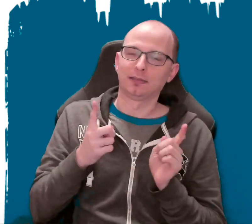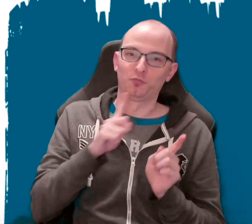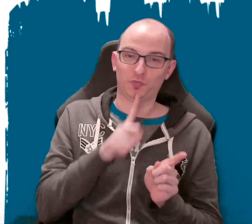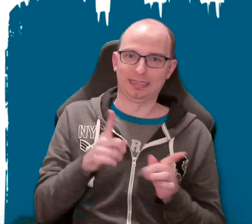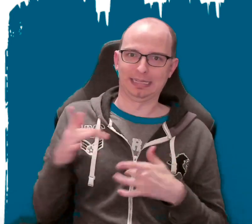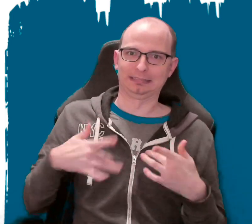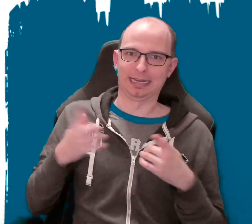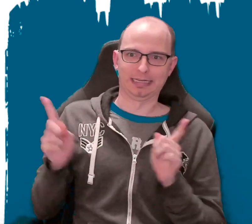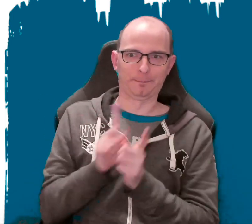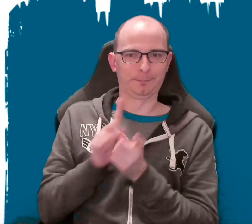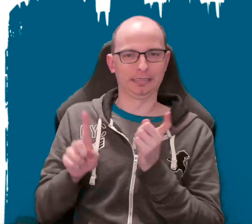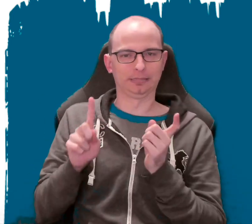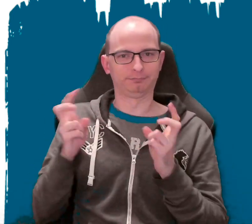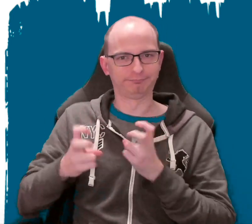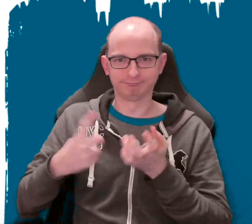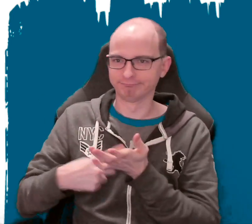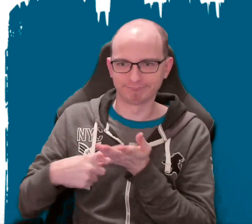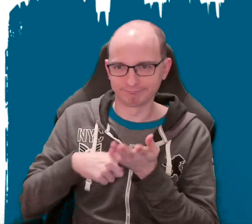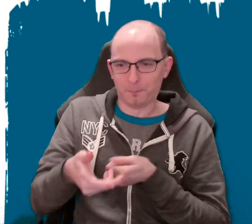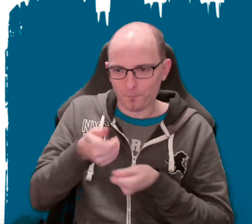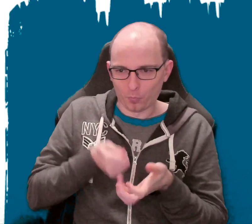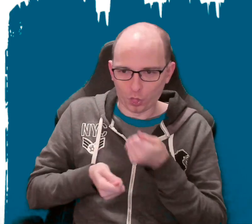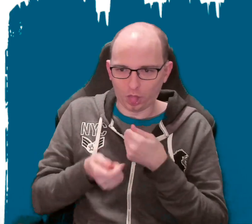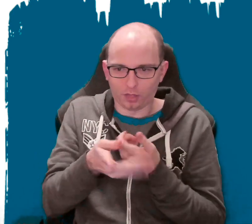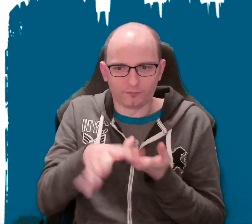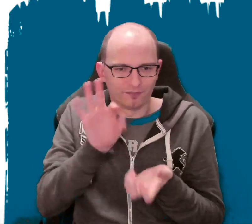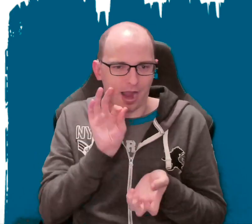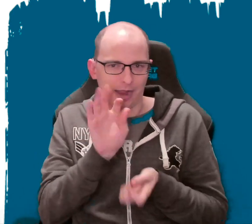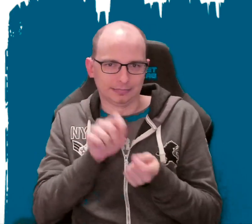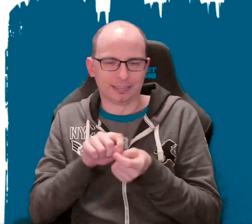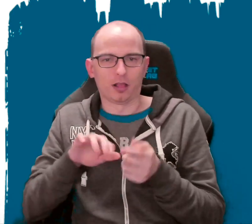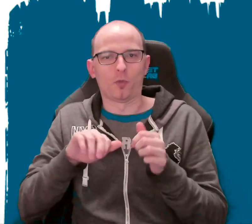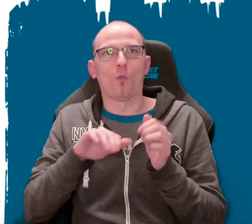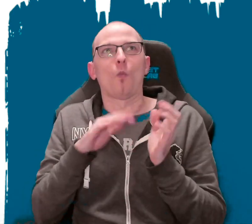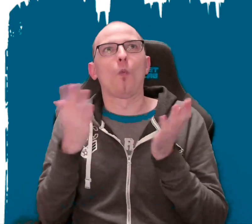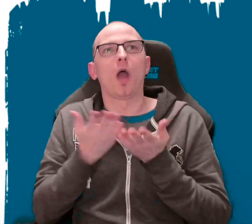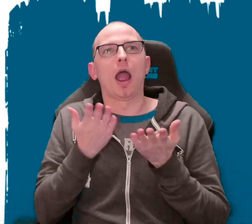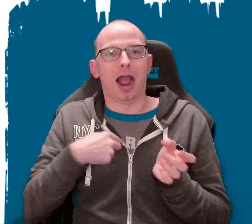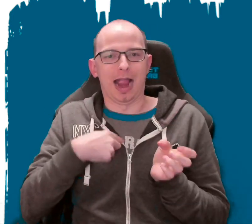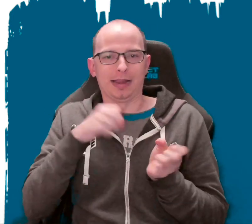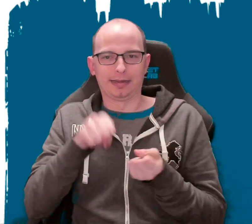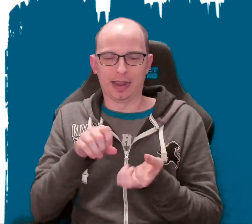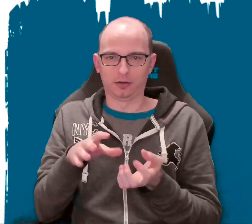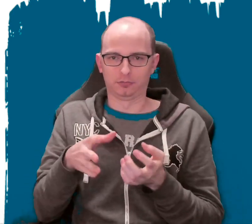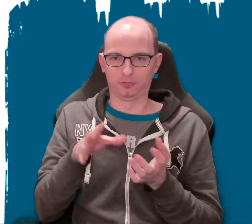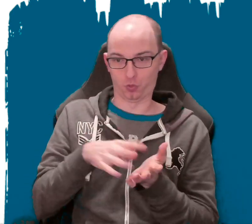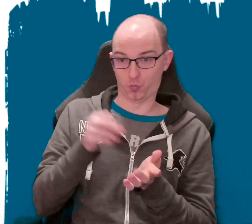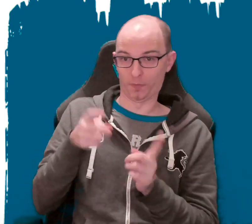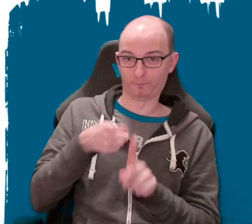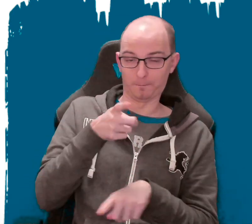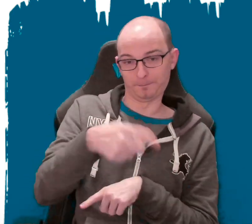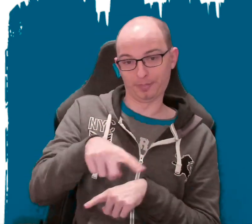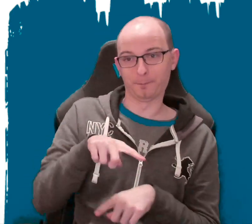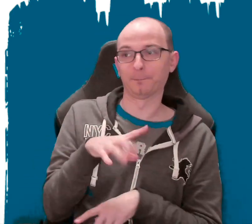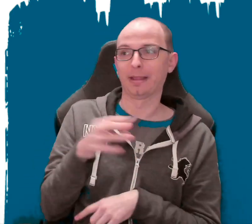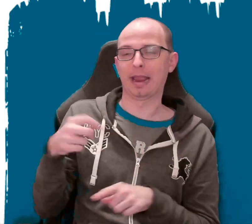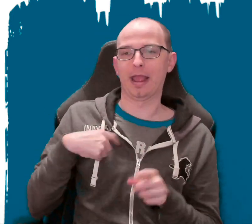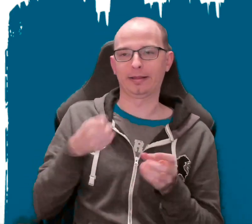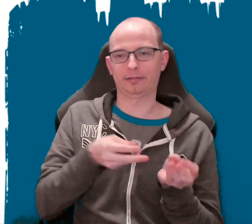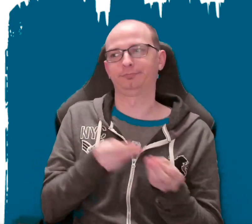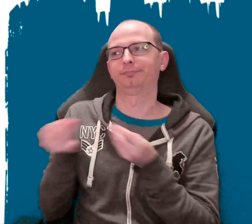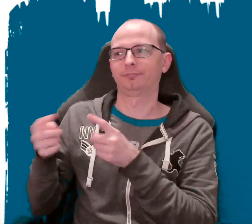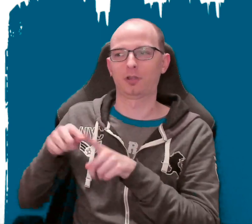I’m really excited to meet with everyone and see what I learn from them and their projects.